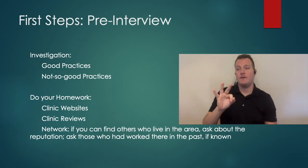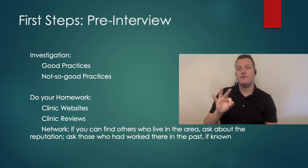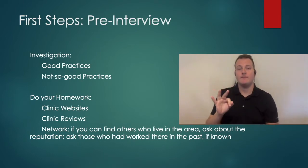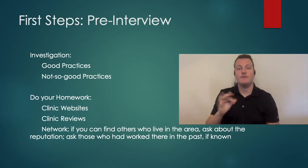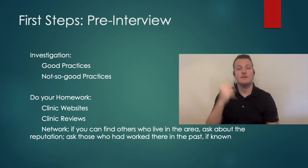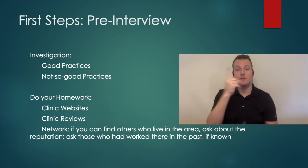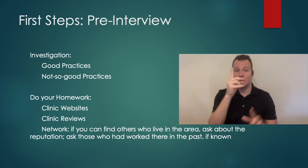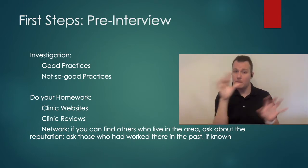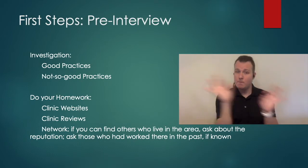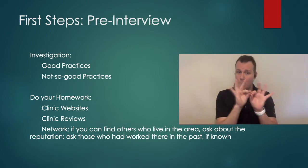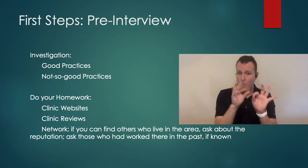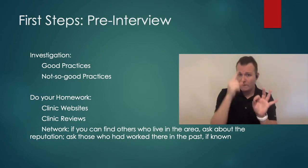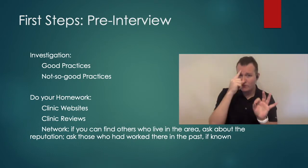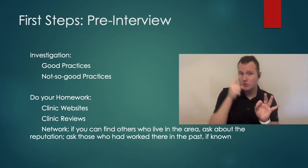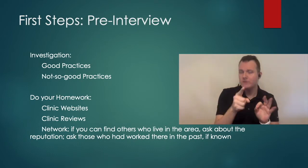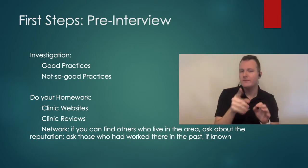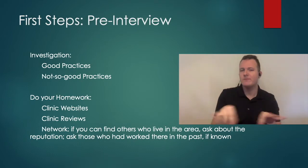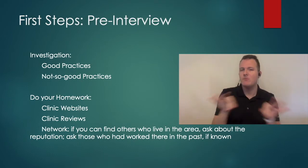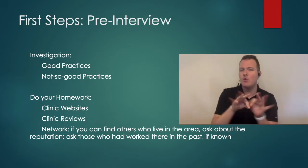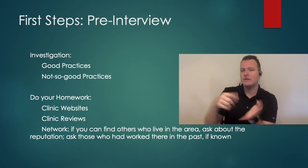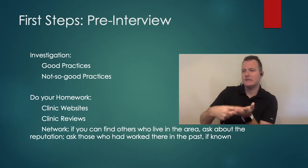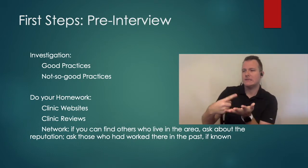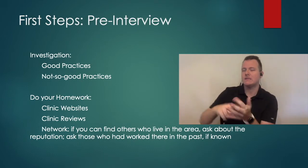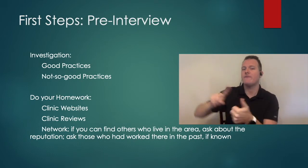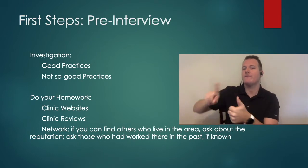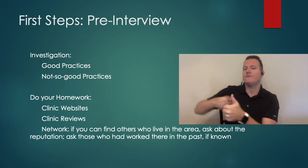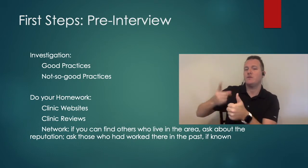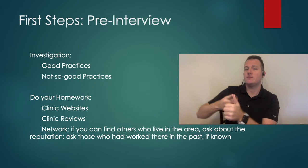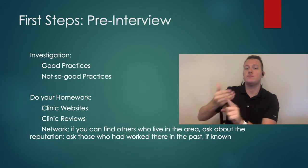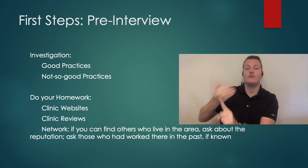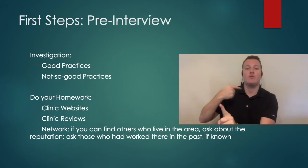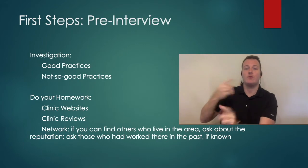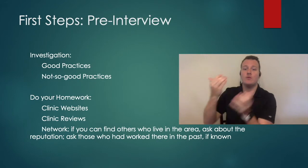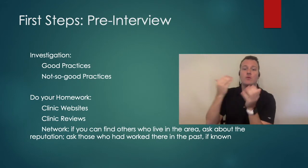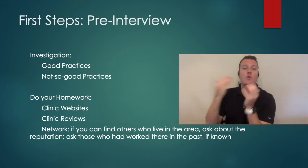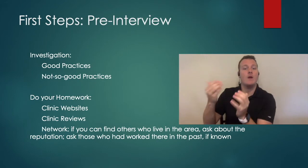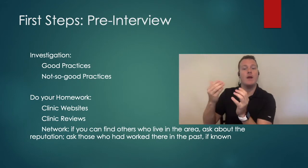you might bring it up at the beginning before you invest further time in that